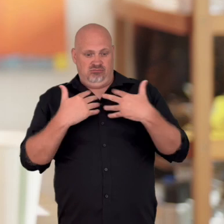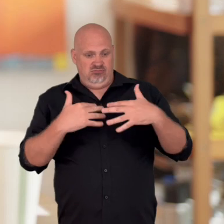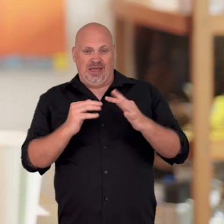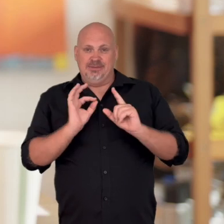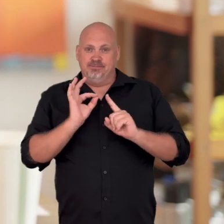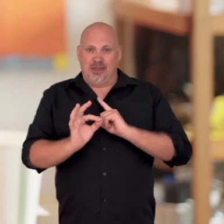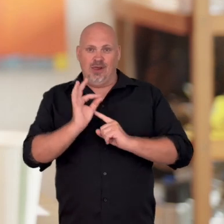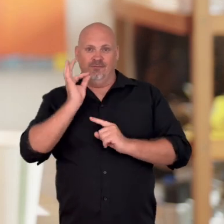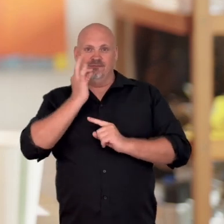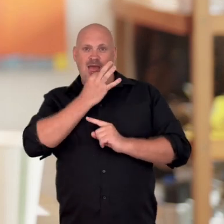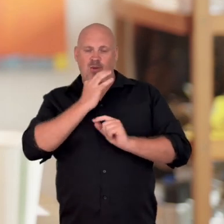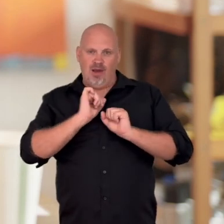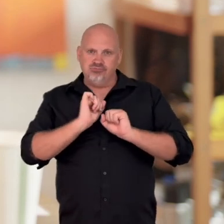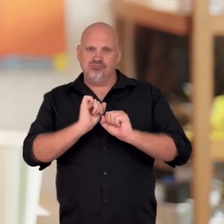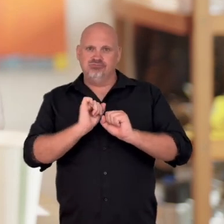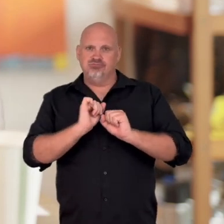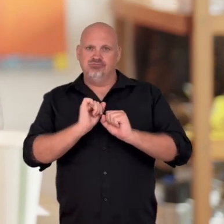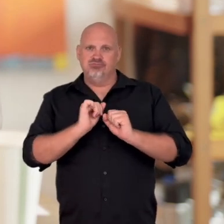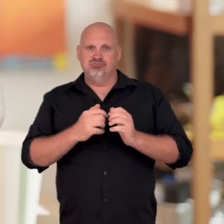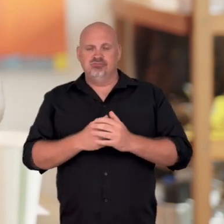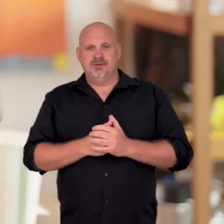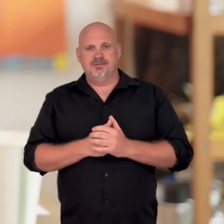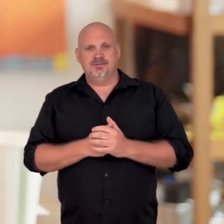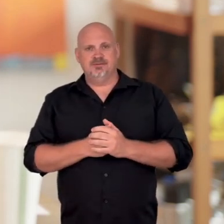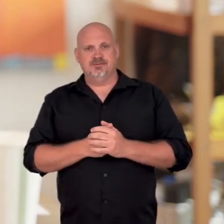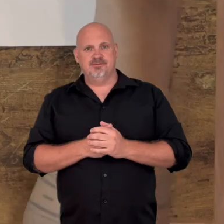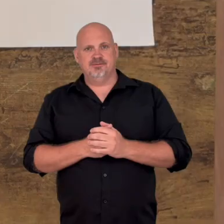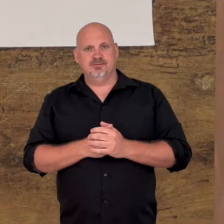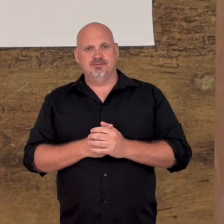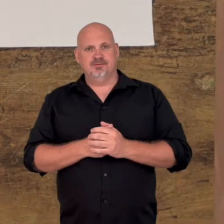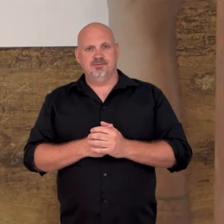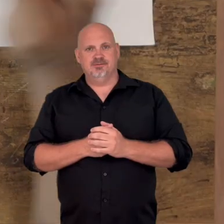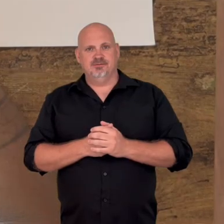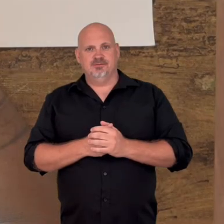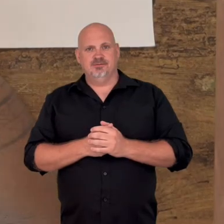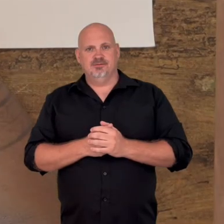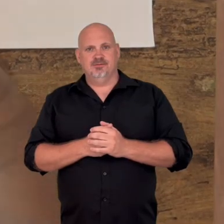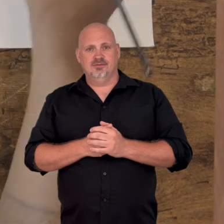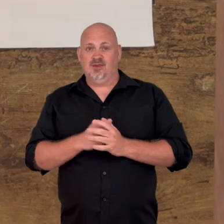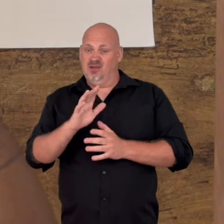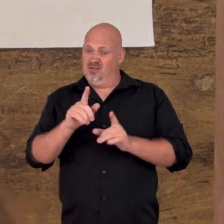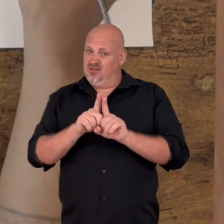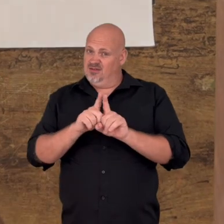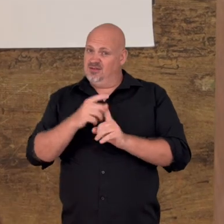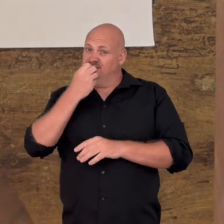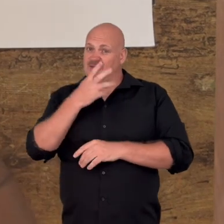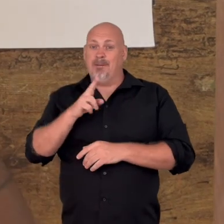and another good thing about paint is that it is forgiving you know you can edit it